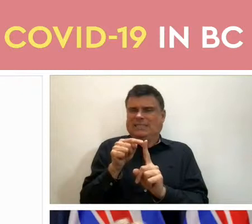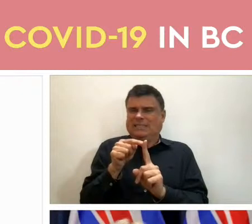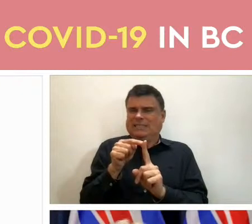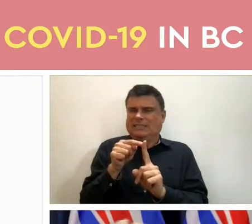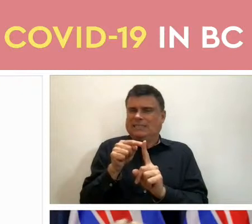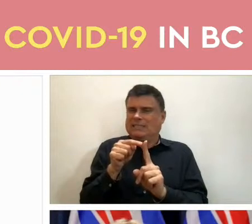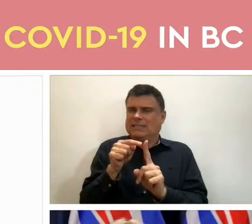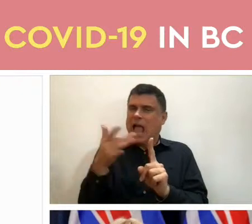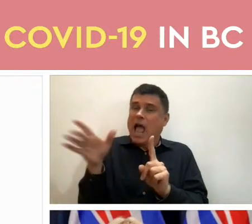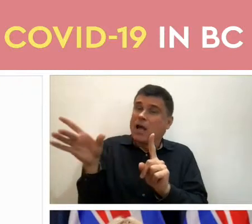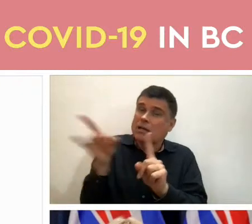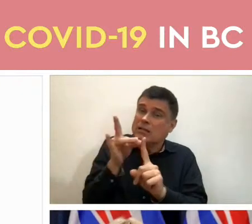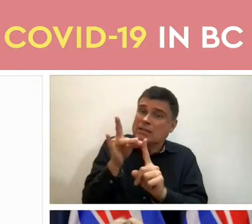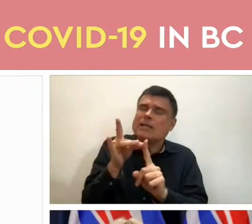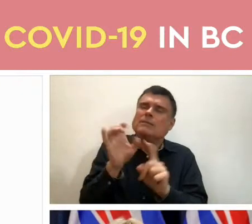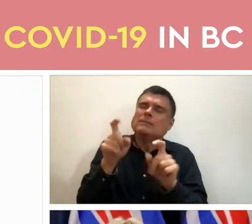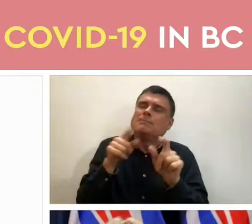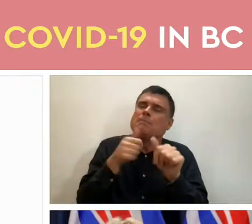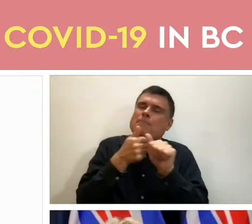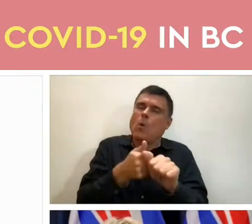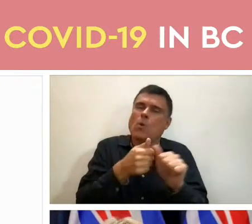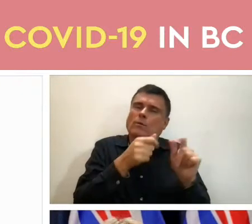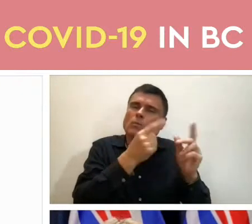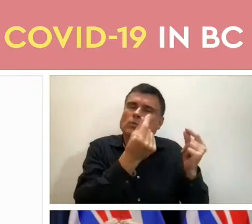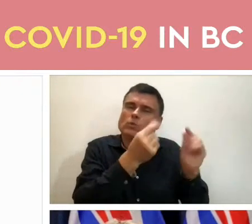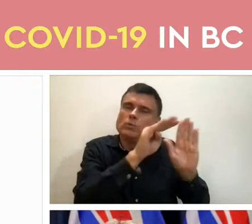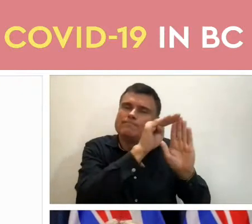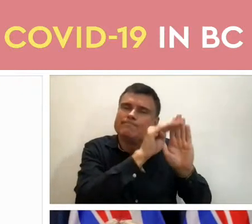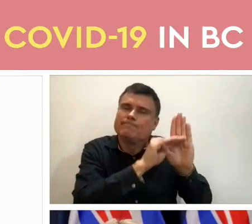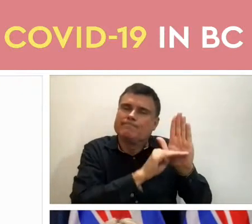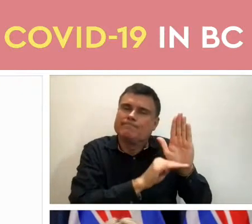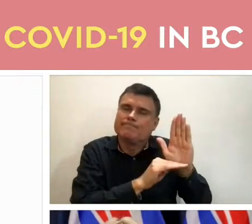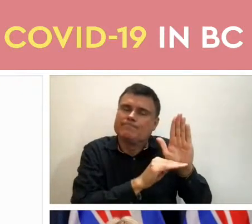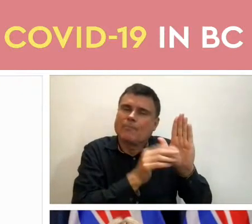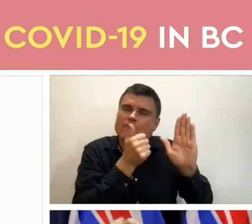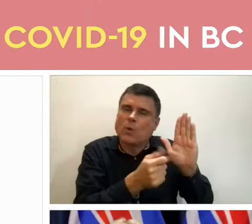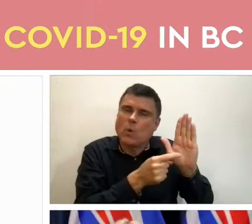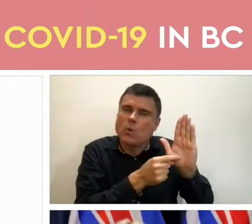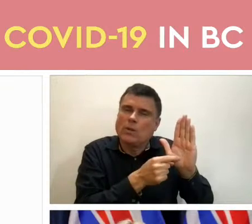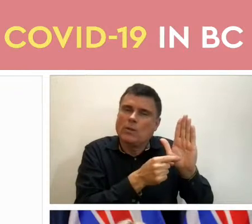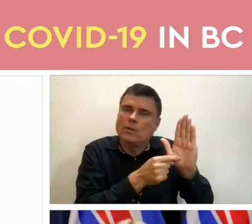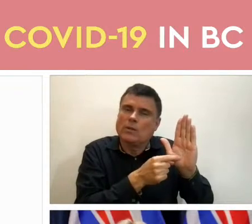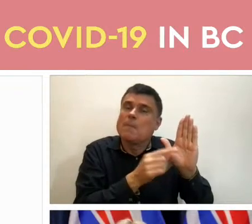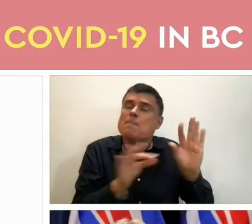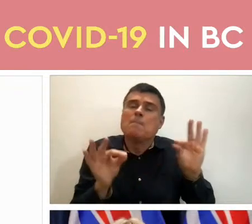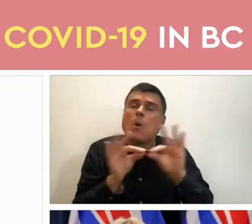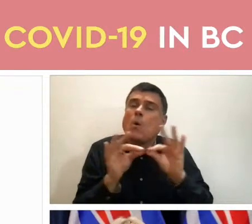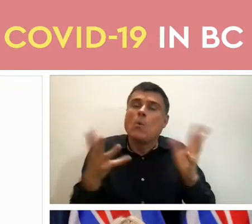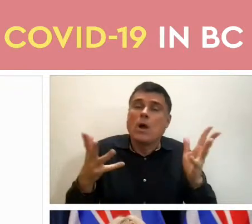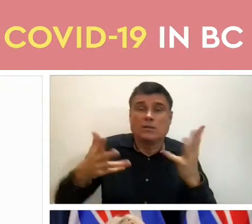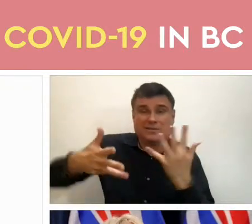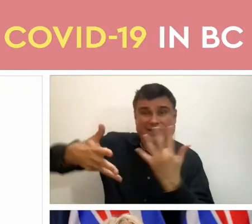And we talked last week about the importance of reducing our social gatherings and the focus